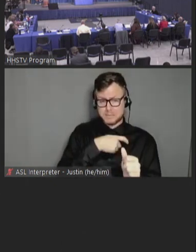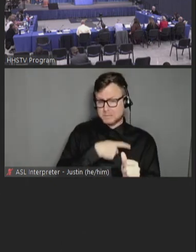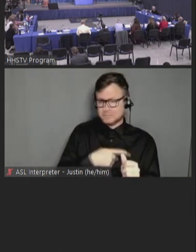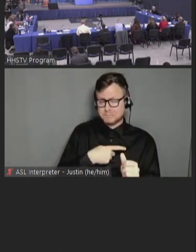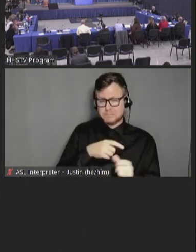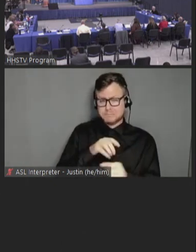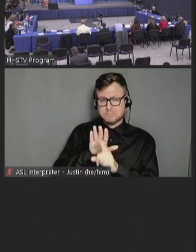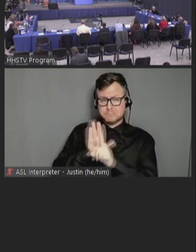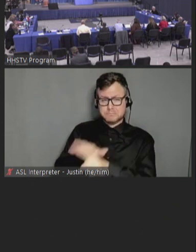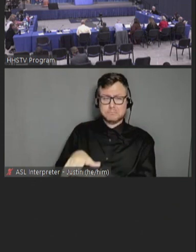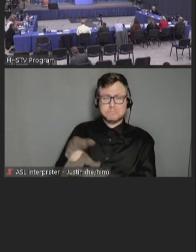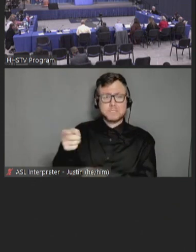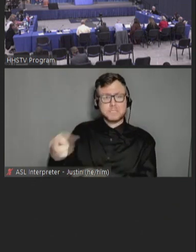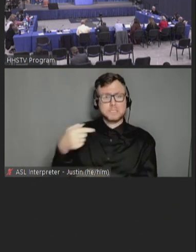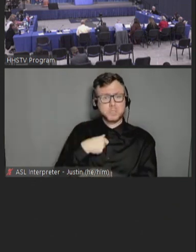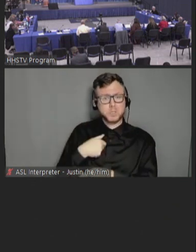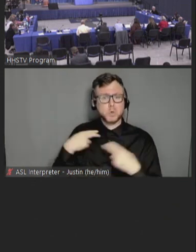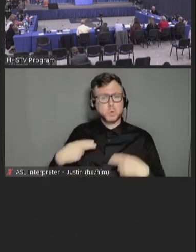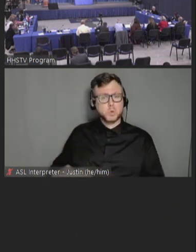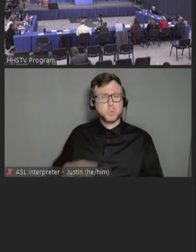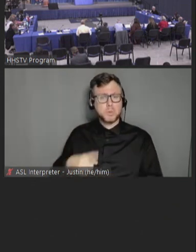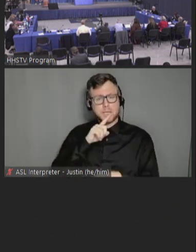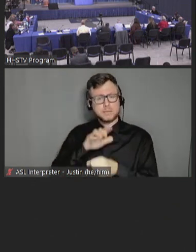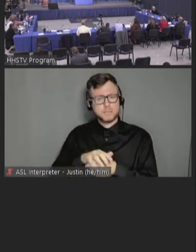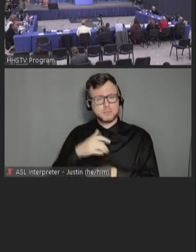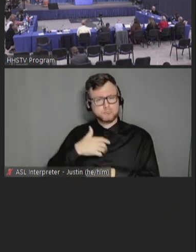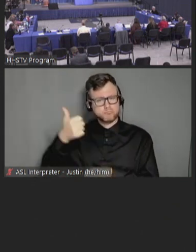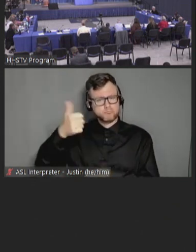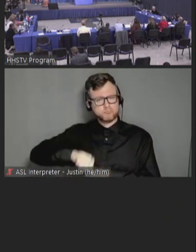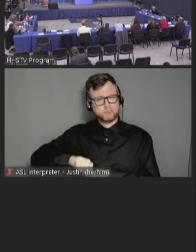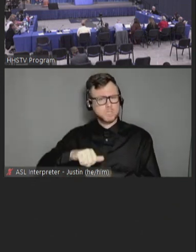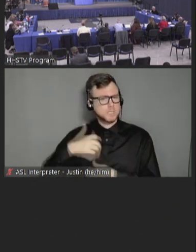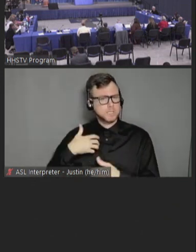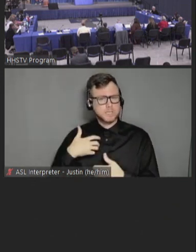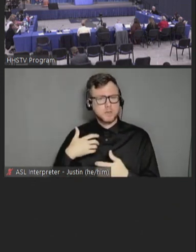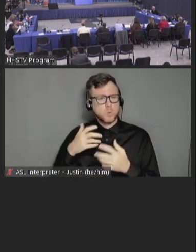and informed consent right to decline vaccines without coercion and penalty.